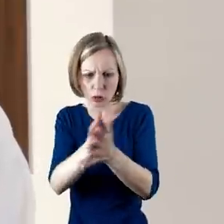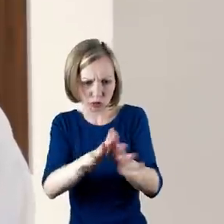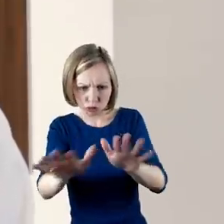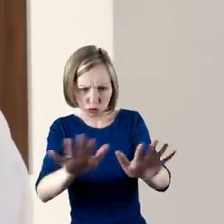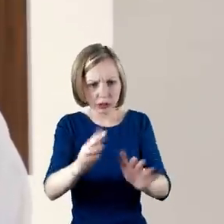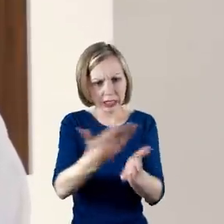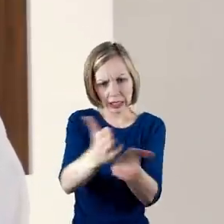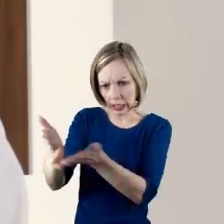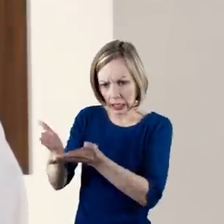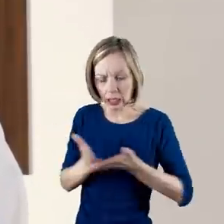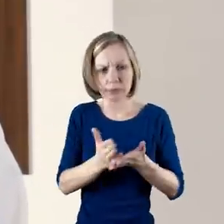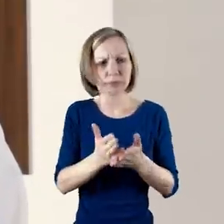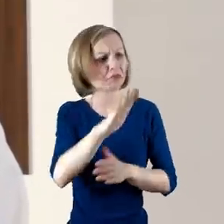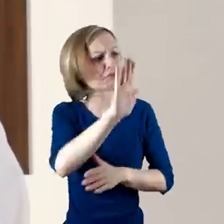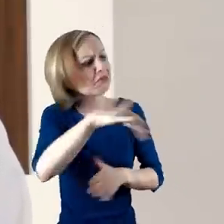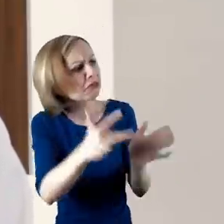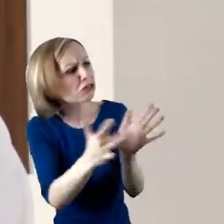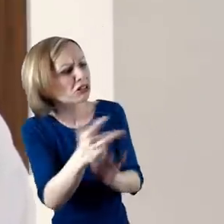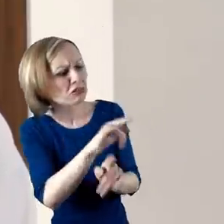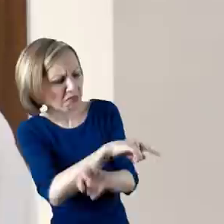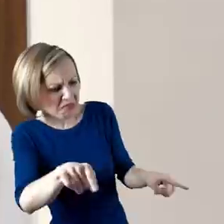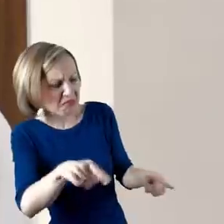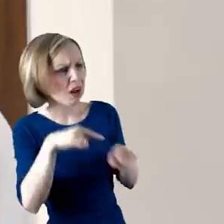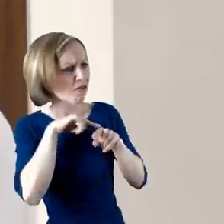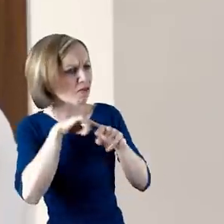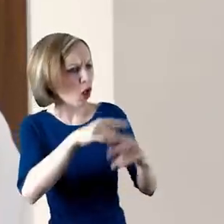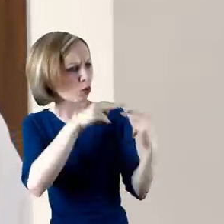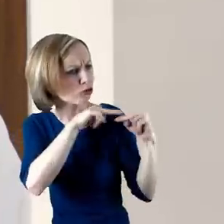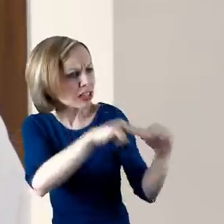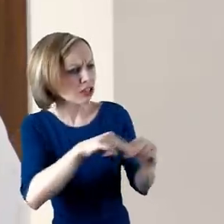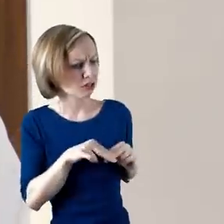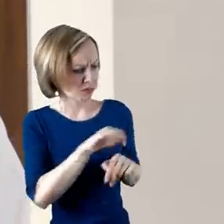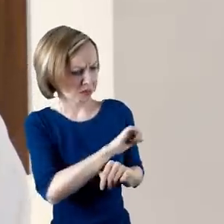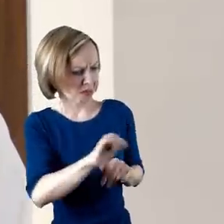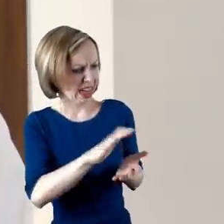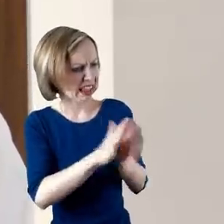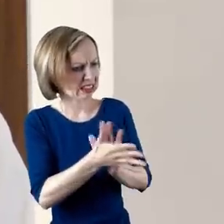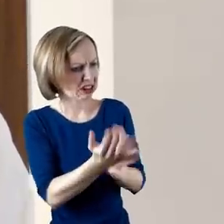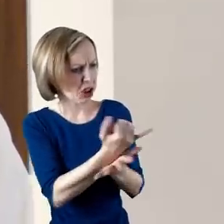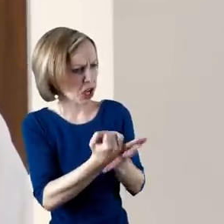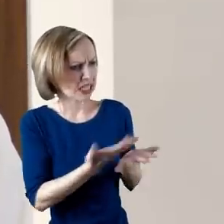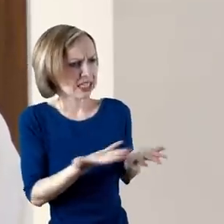"Why do your disciples not live according to the tradition of the elders, but eat with defiled hands??